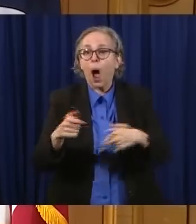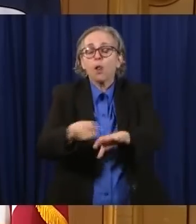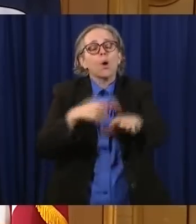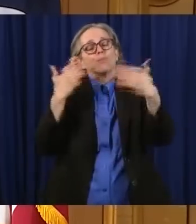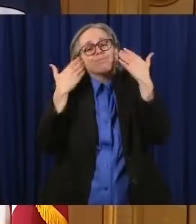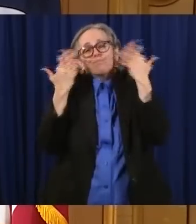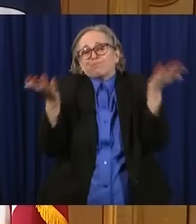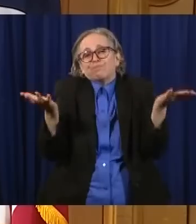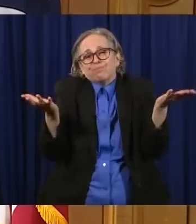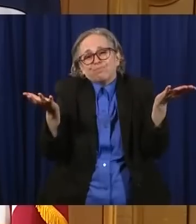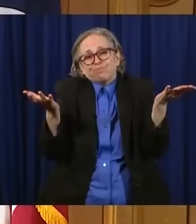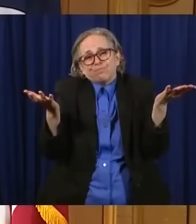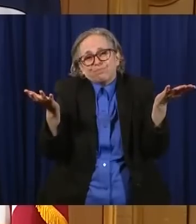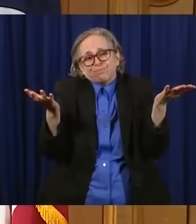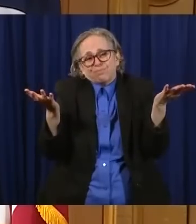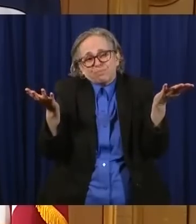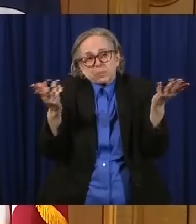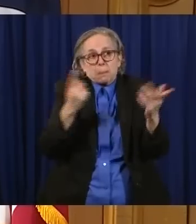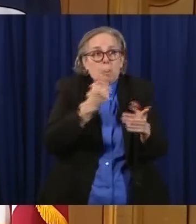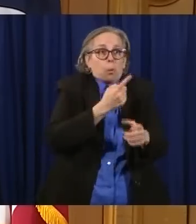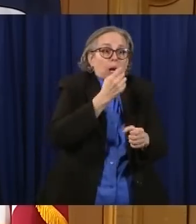WE'RE GOING TO LIVE WITH IT